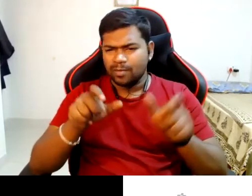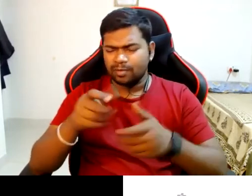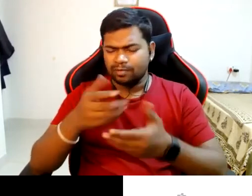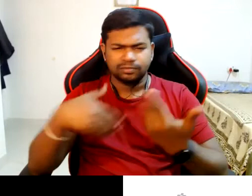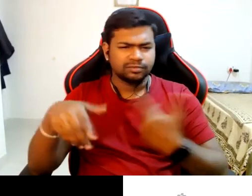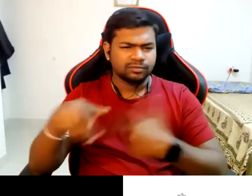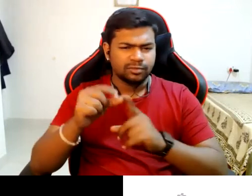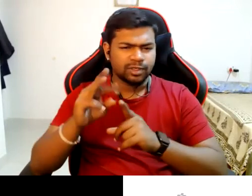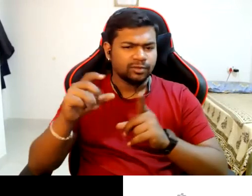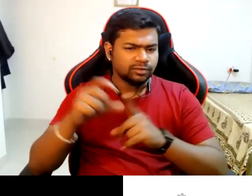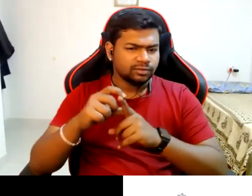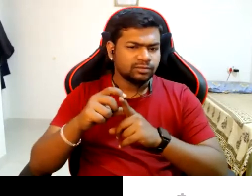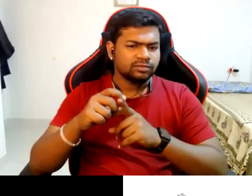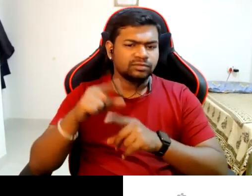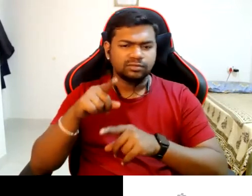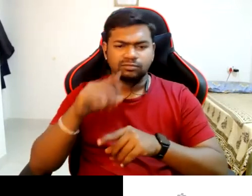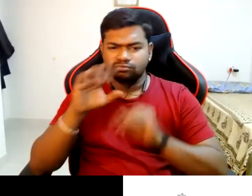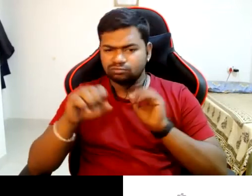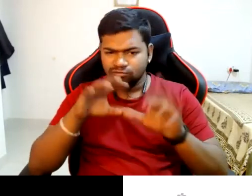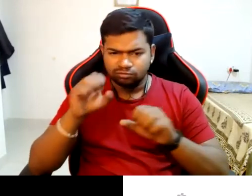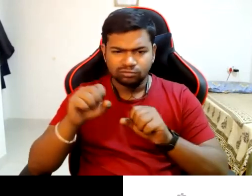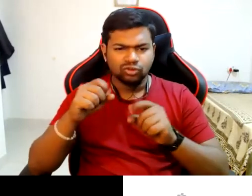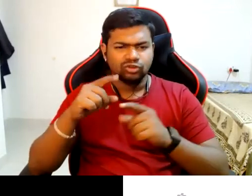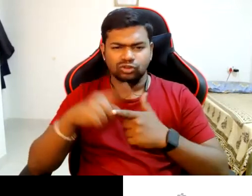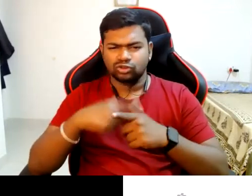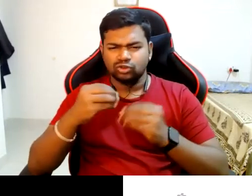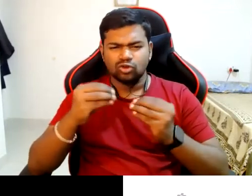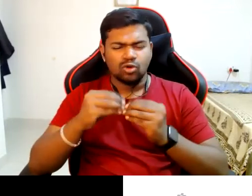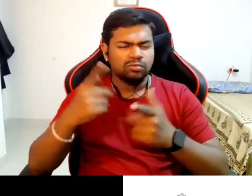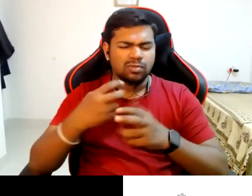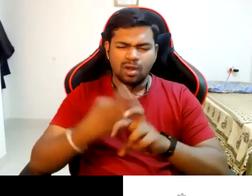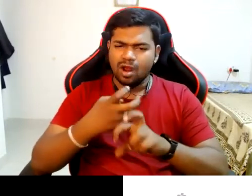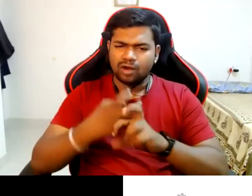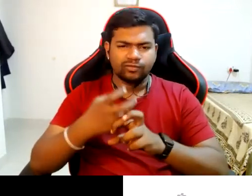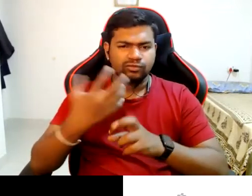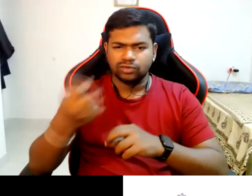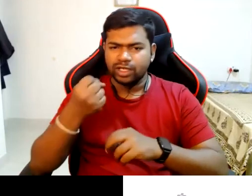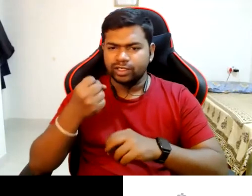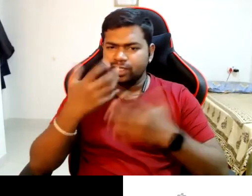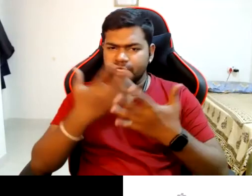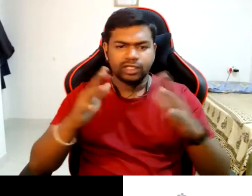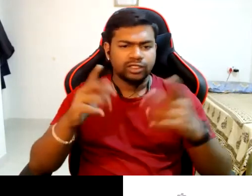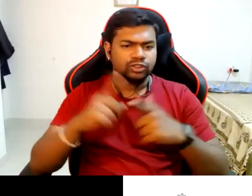right? They don't really find job so easily. It's hard to find jobs for anyone and.